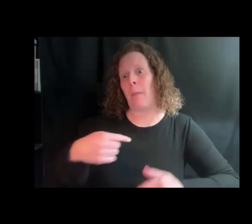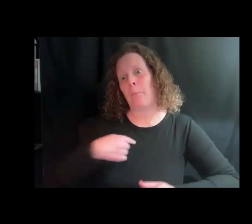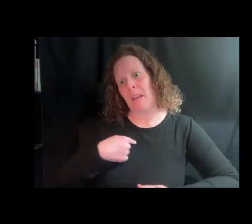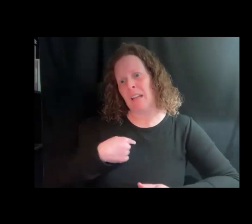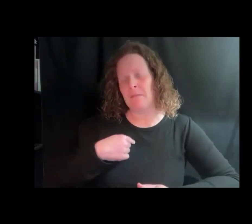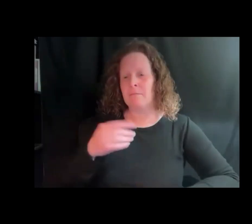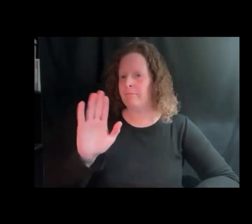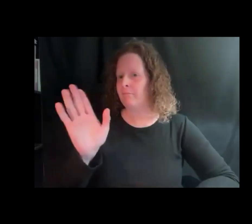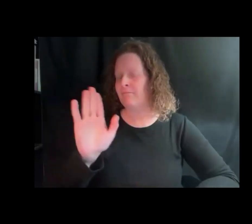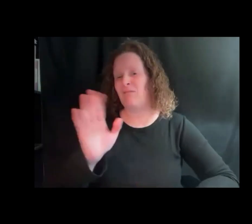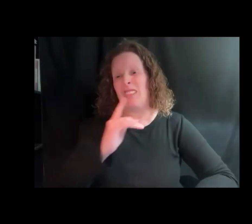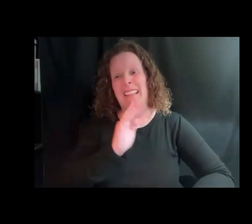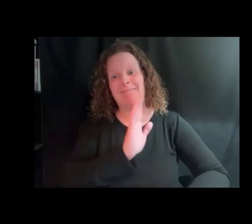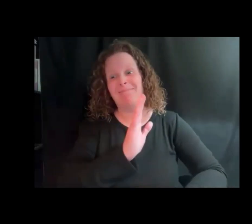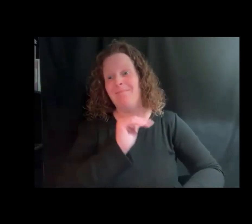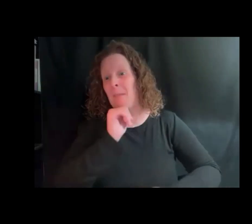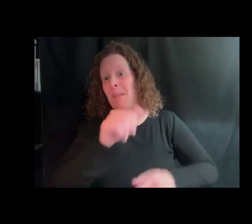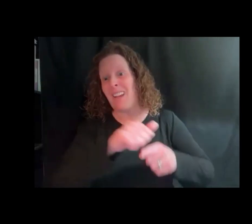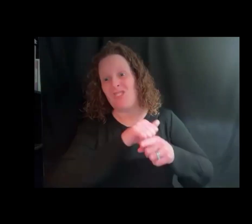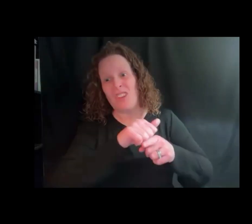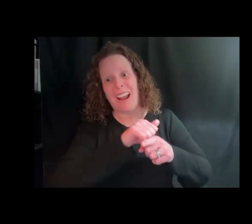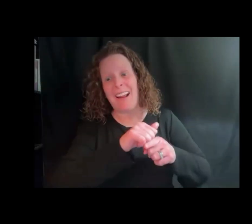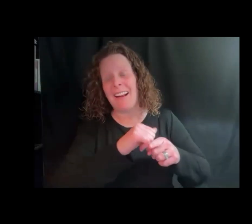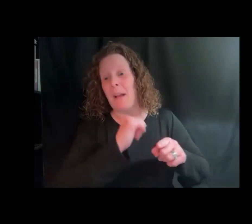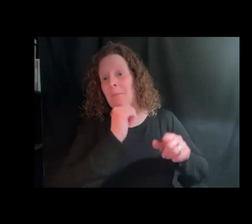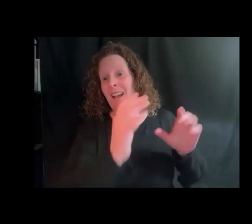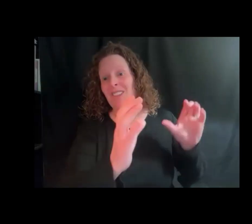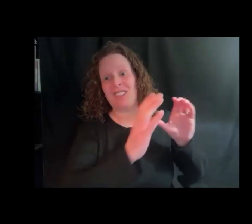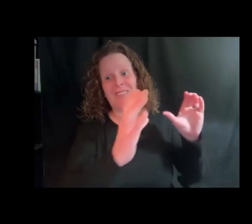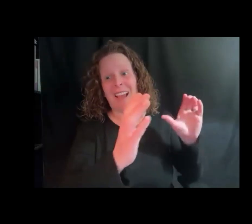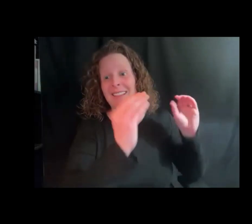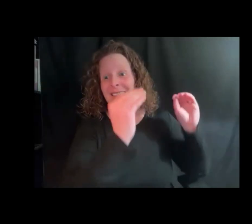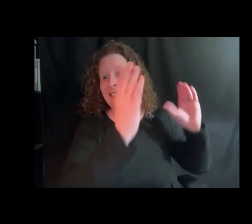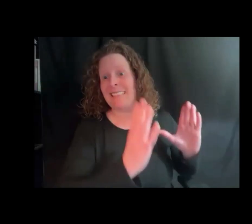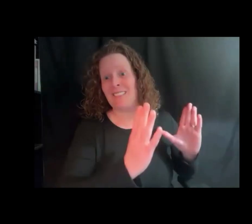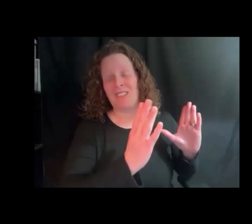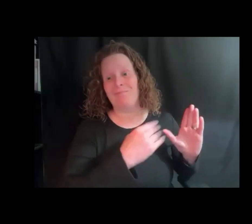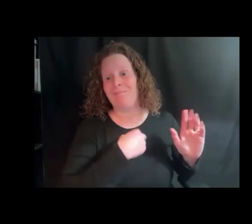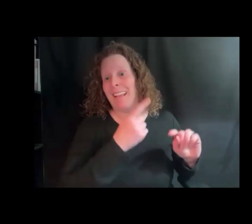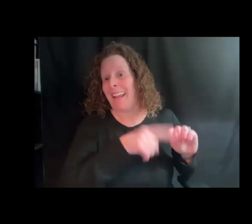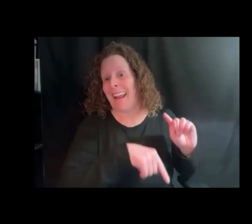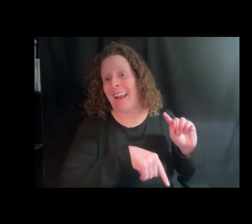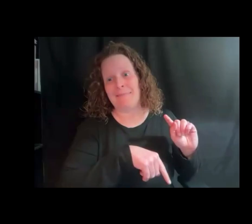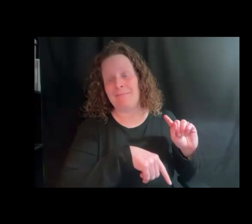with the student. It's much easier for you to communicate than it is for me. But that interpreter has the